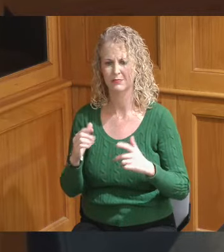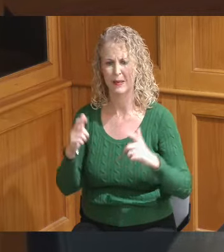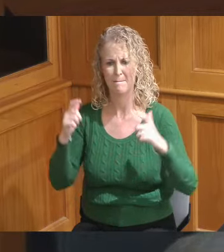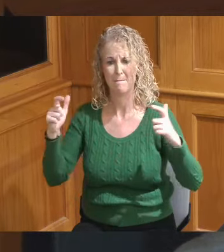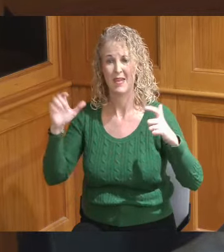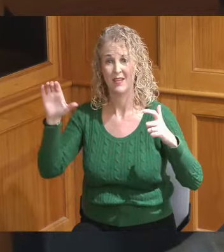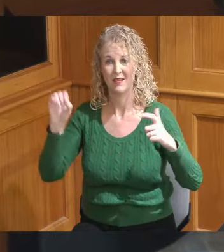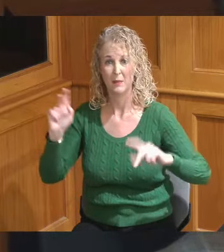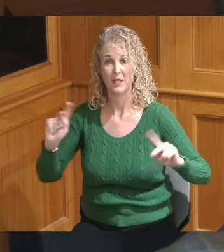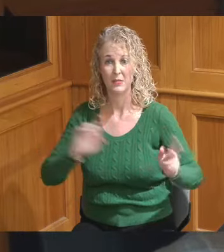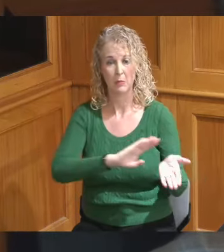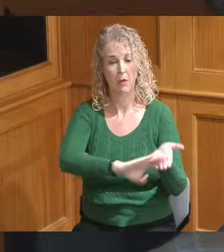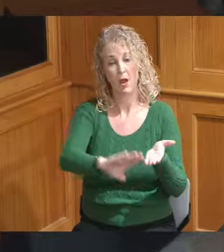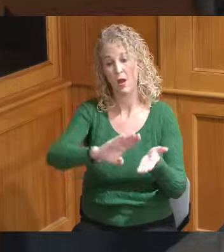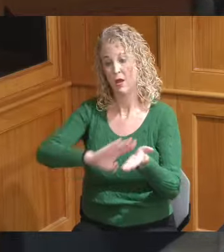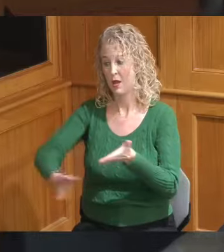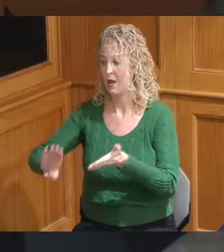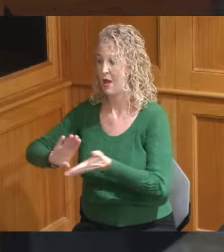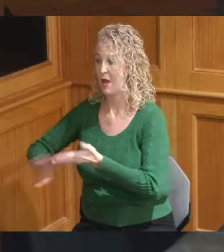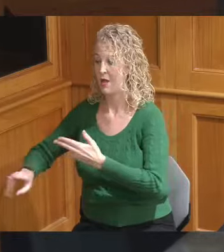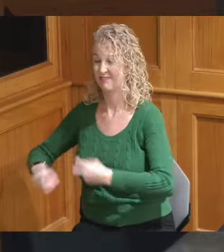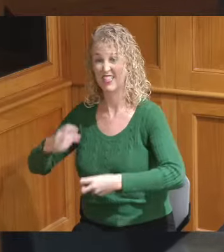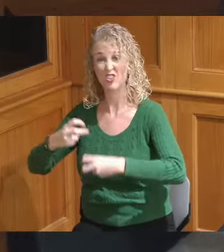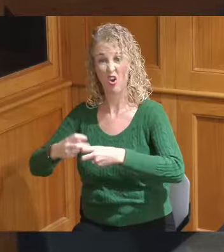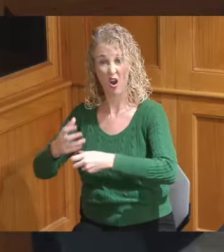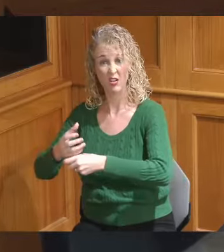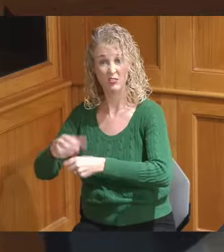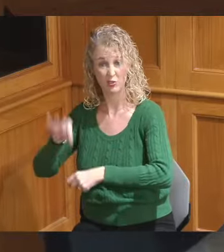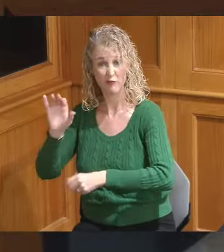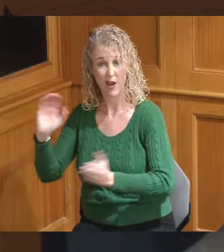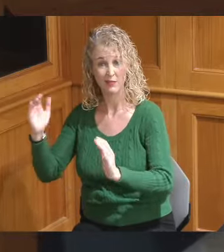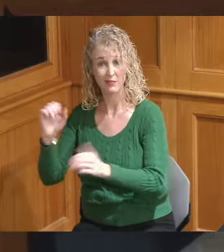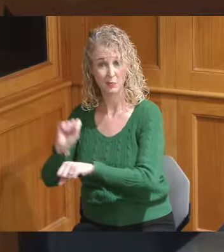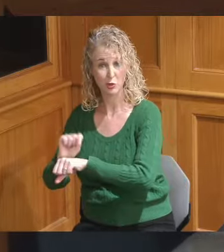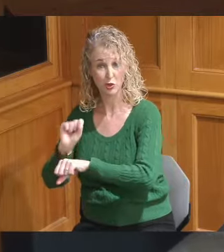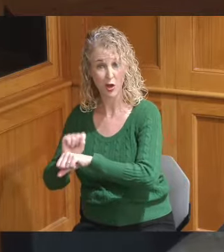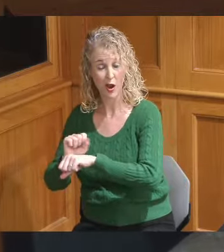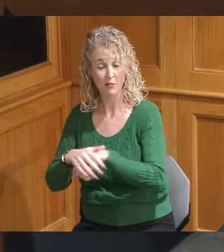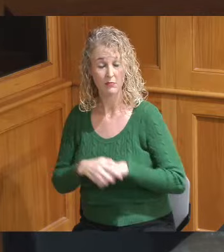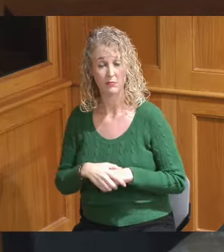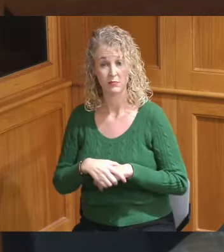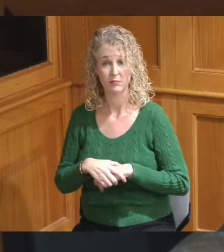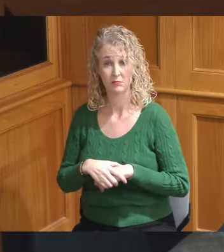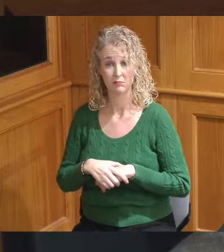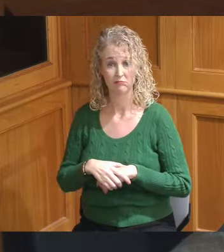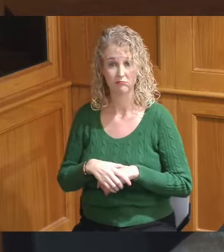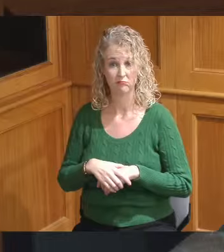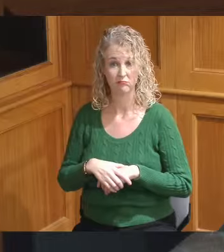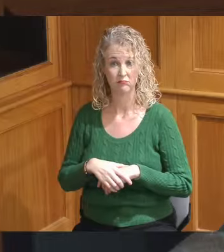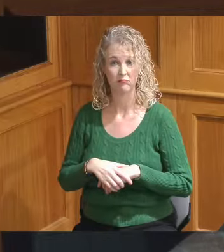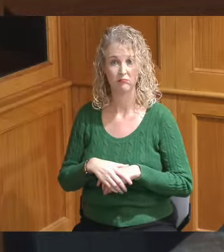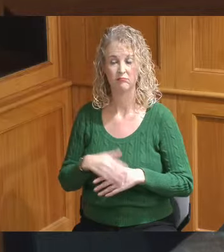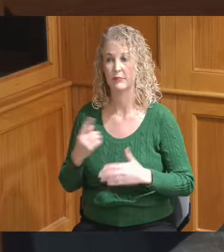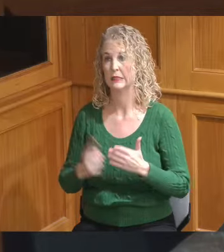jobs and it's hard to get a big job again and it takes three and four and five interviews sometimes